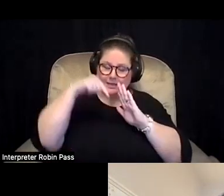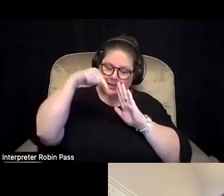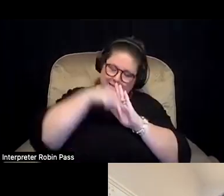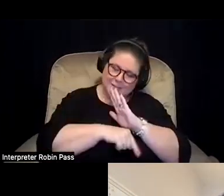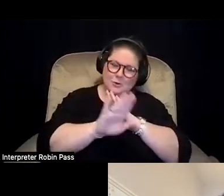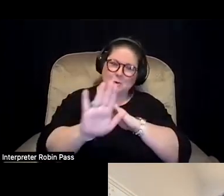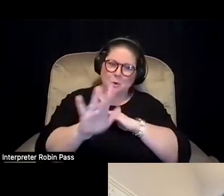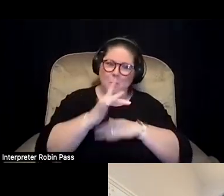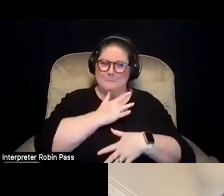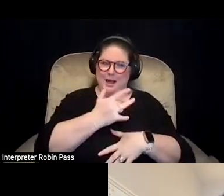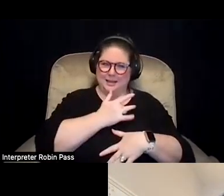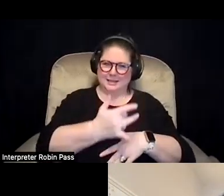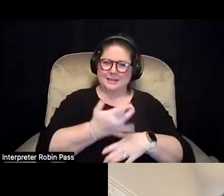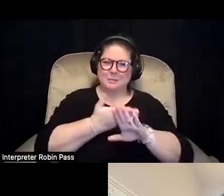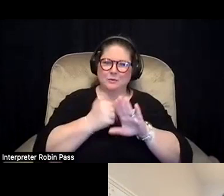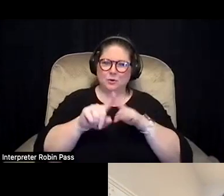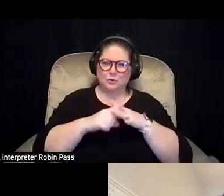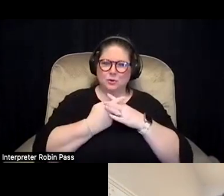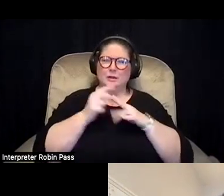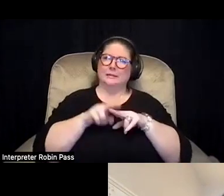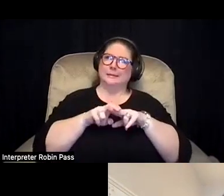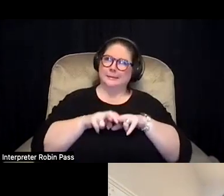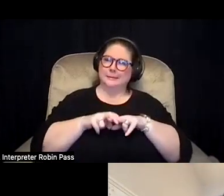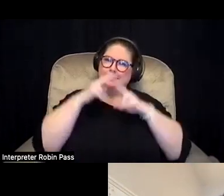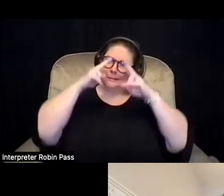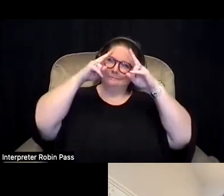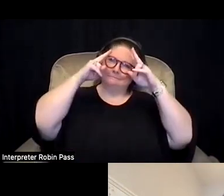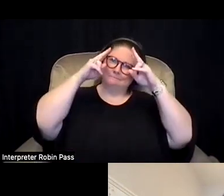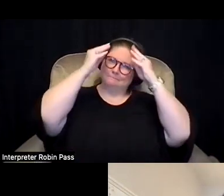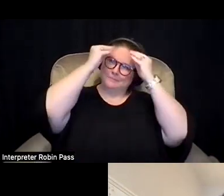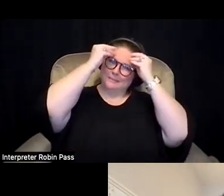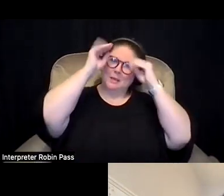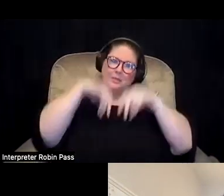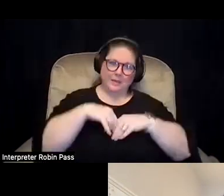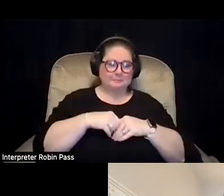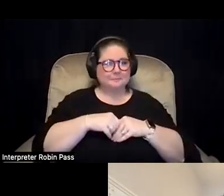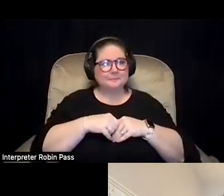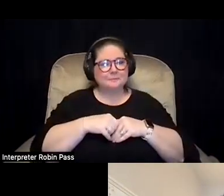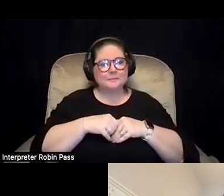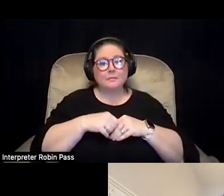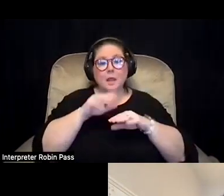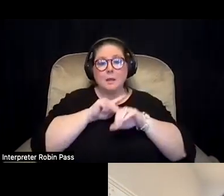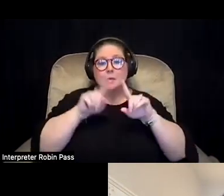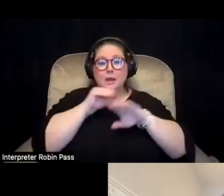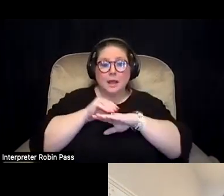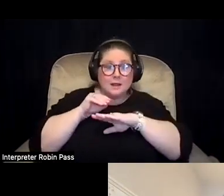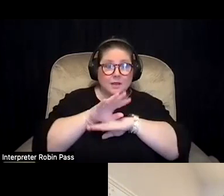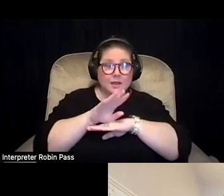and to sit with with those feelings um but advice for anyone even outside of